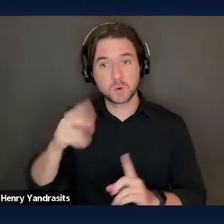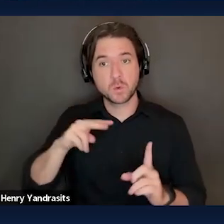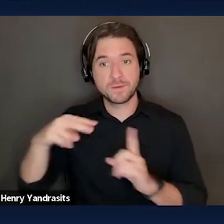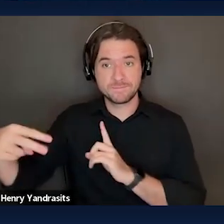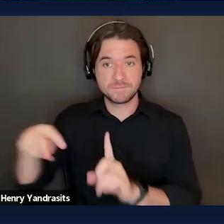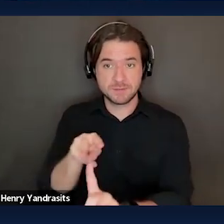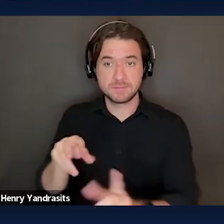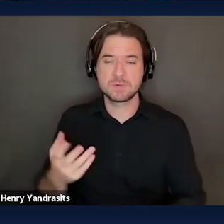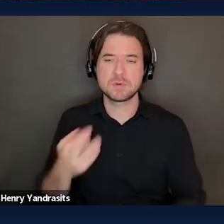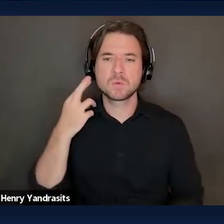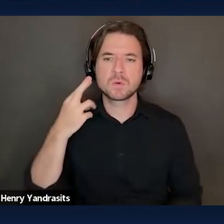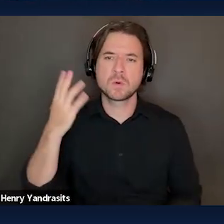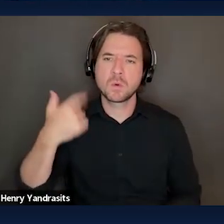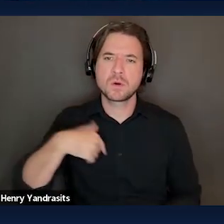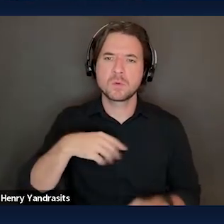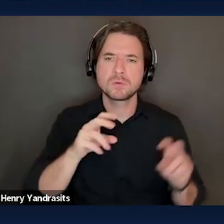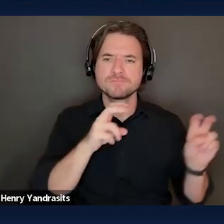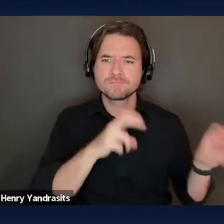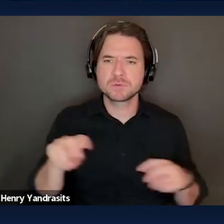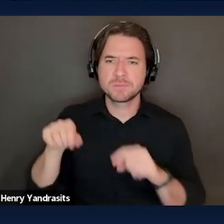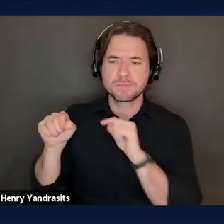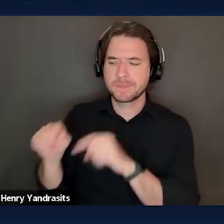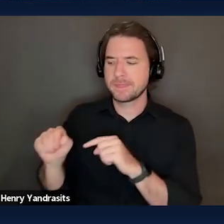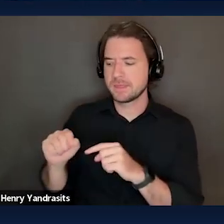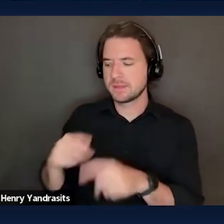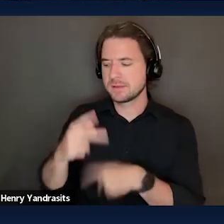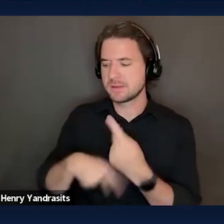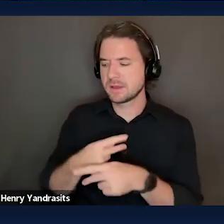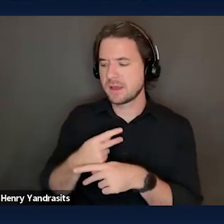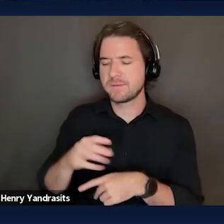And the reason why we moved to this sort of survey format.